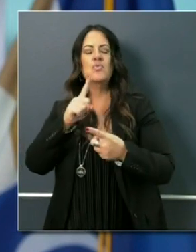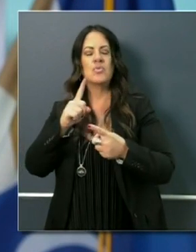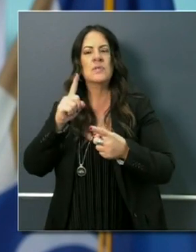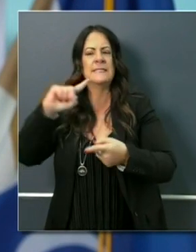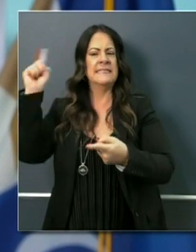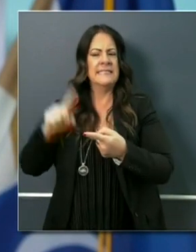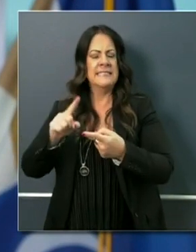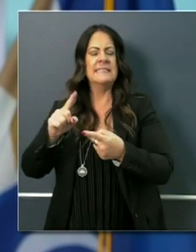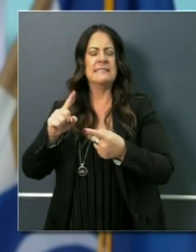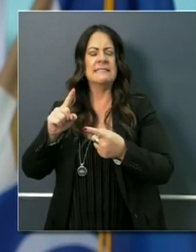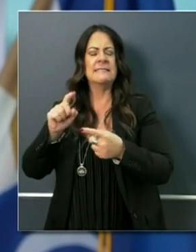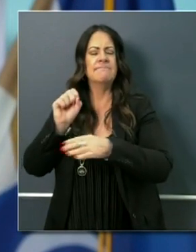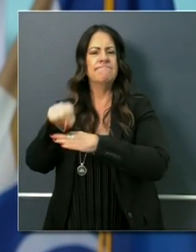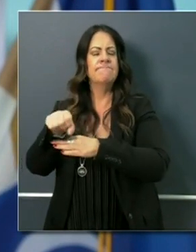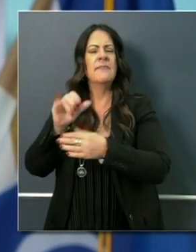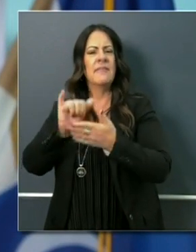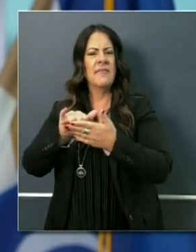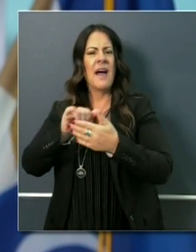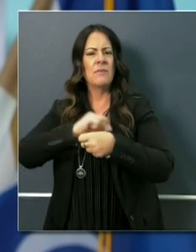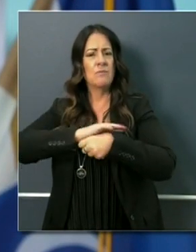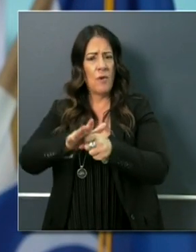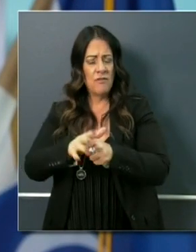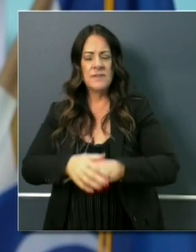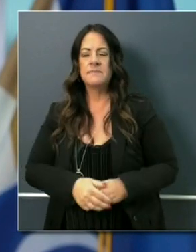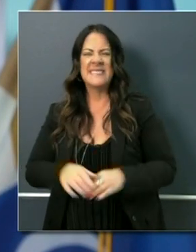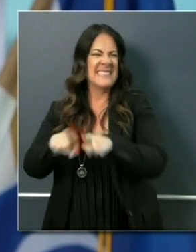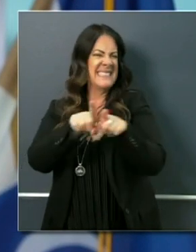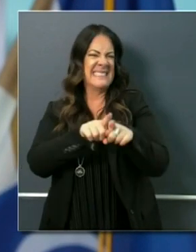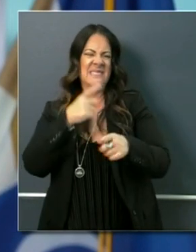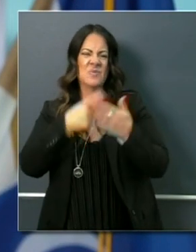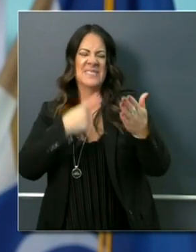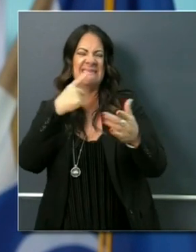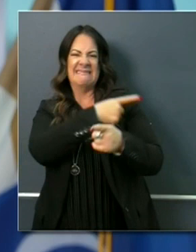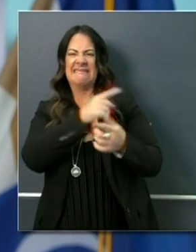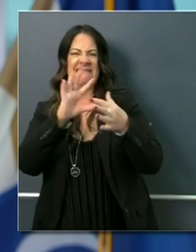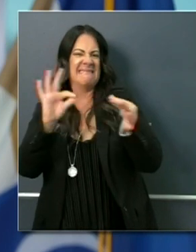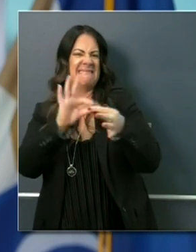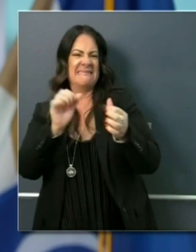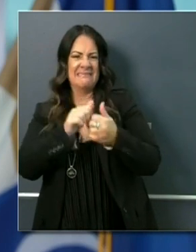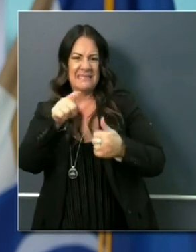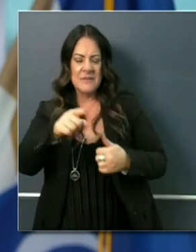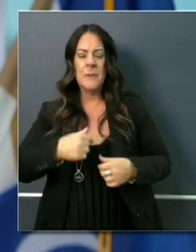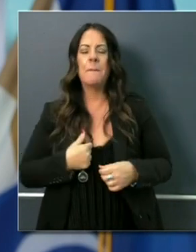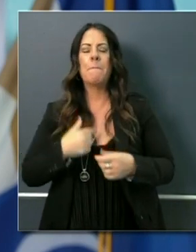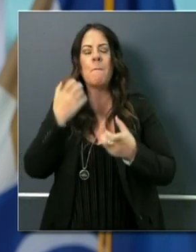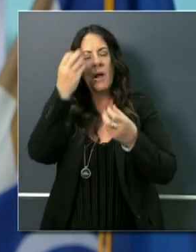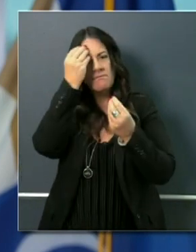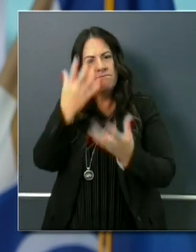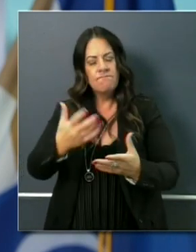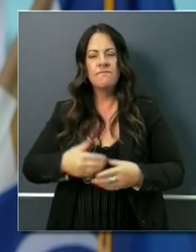WE ARE COMING TOGETHER TO FIGHT COVID-19 AND WE ARE MAKING GREAT PROGRESS. BUT AS THE